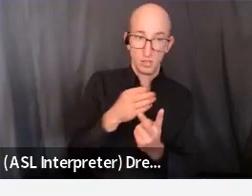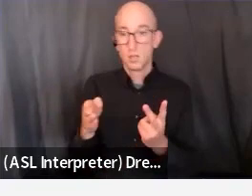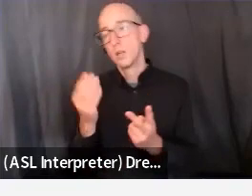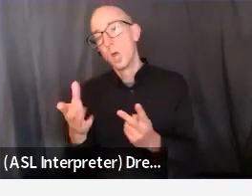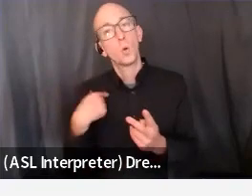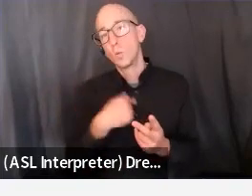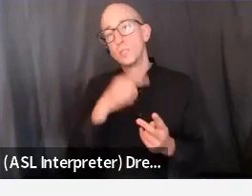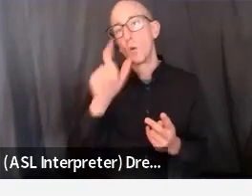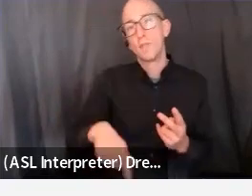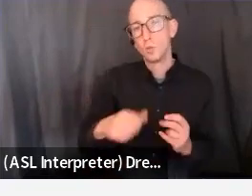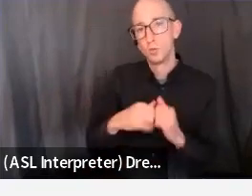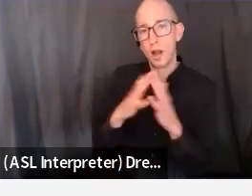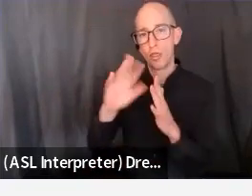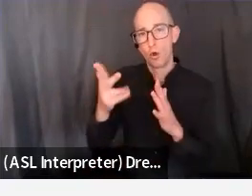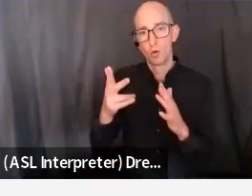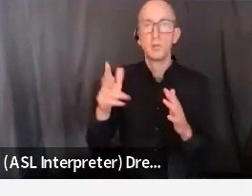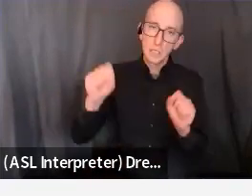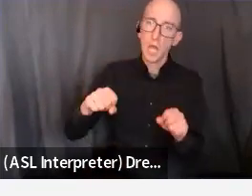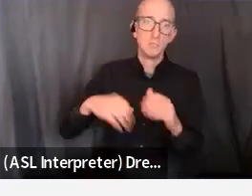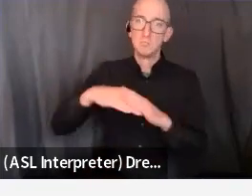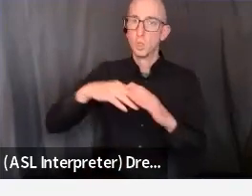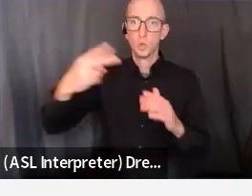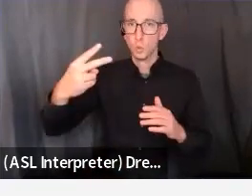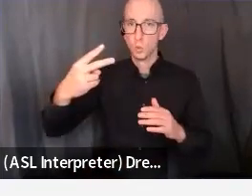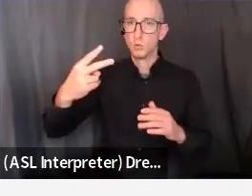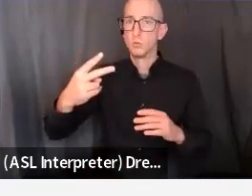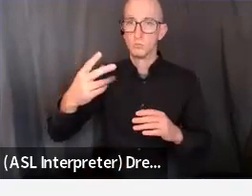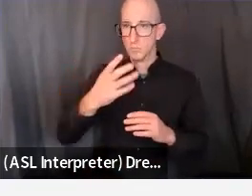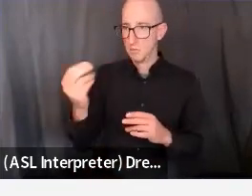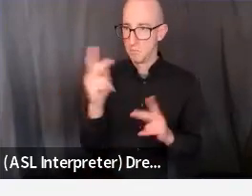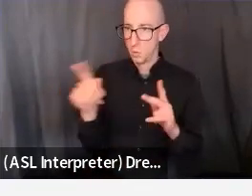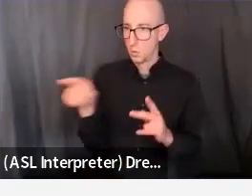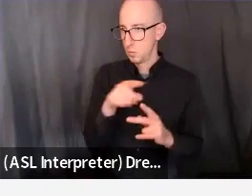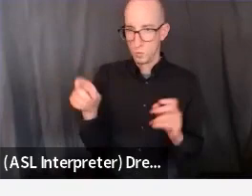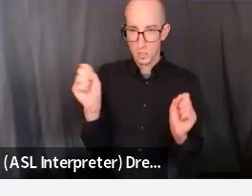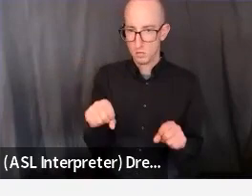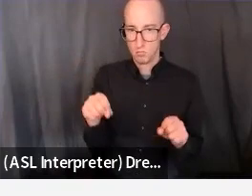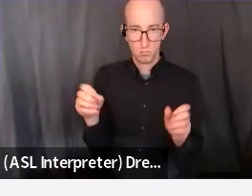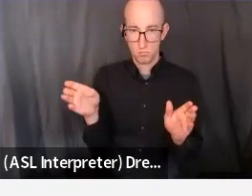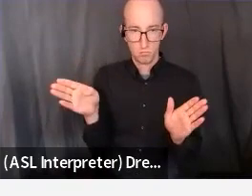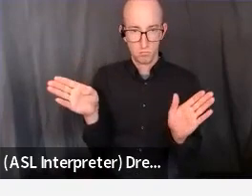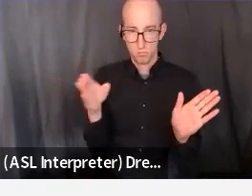many of which will be offering funding in 2024. So stay tuned there, whether that's more